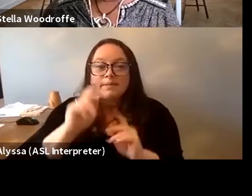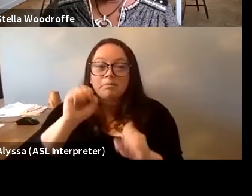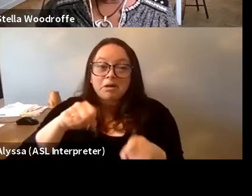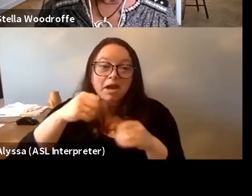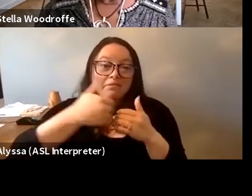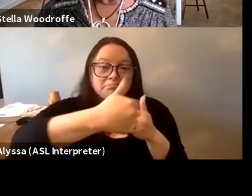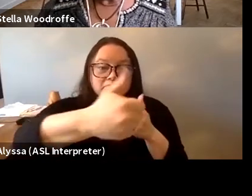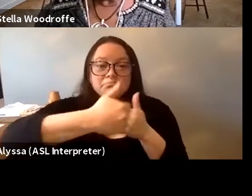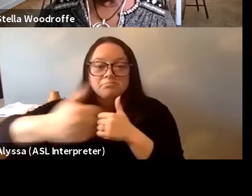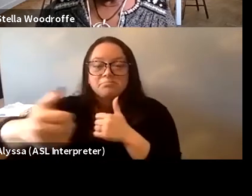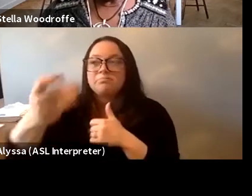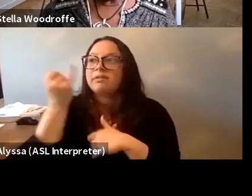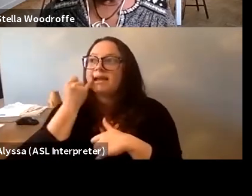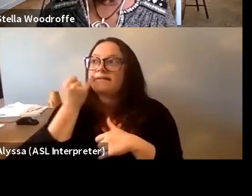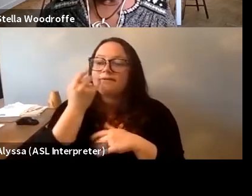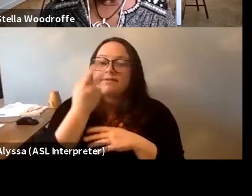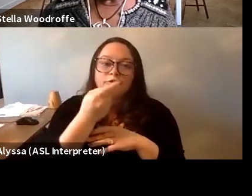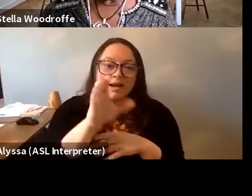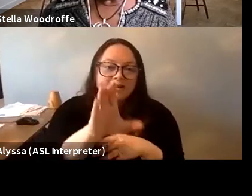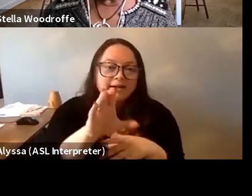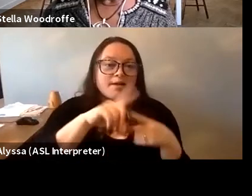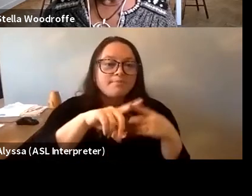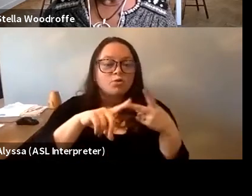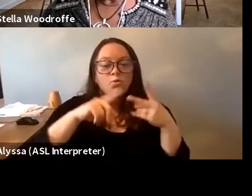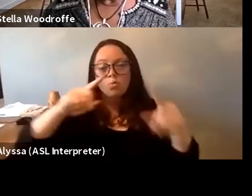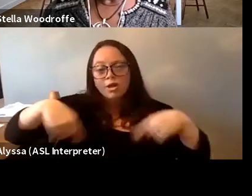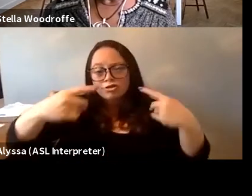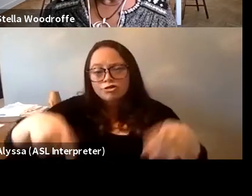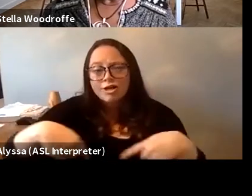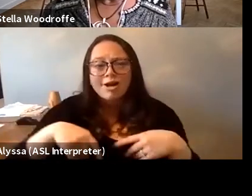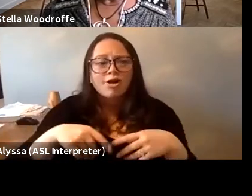like, you know, wheelchairs, crutches, etc. But what matters